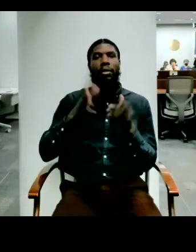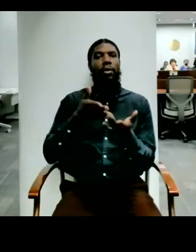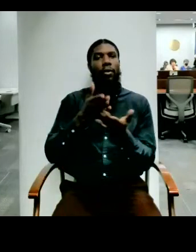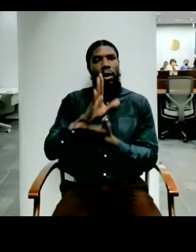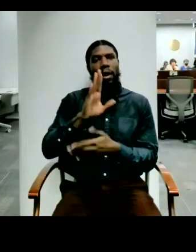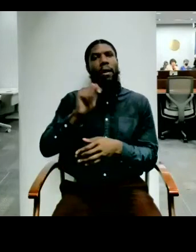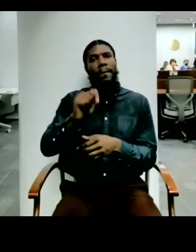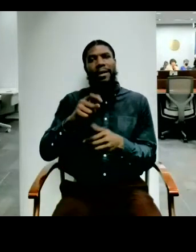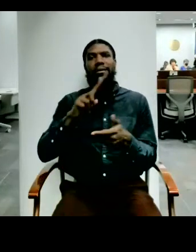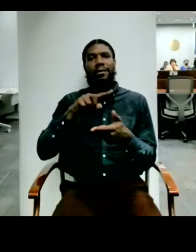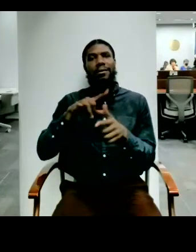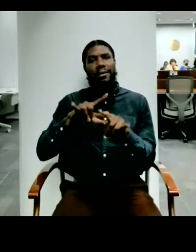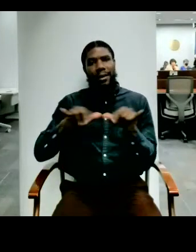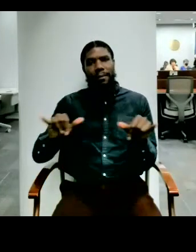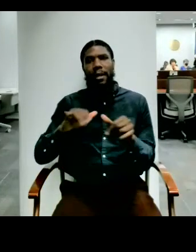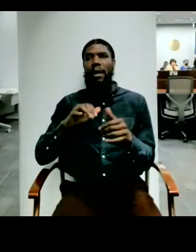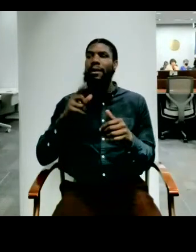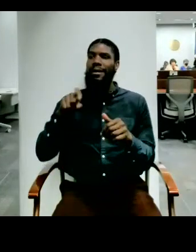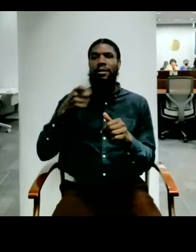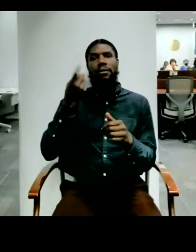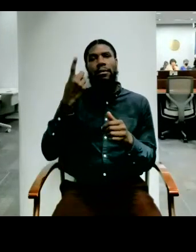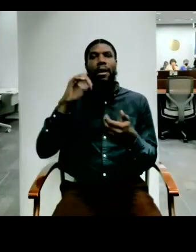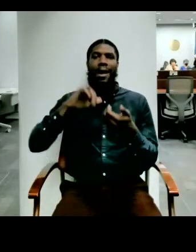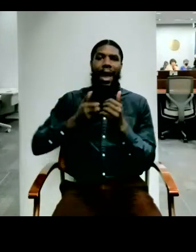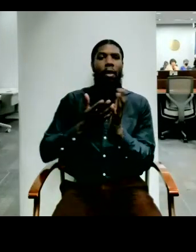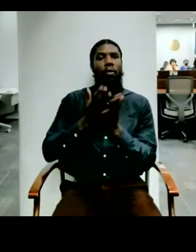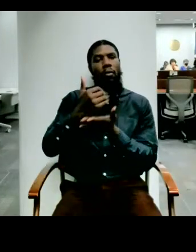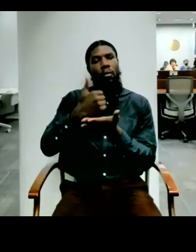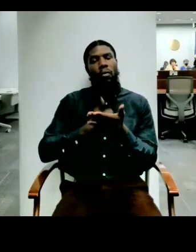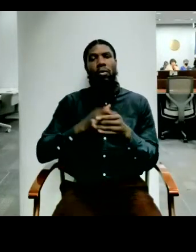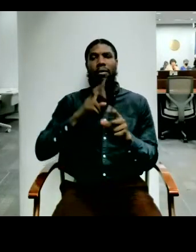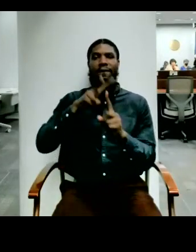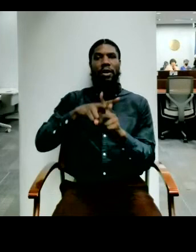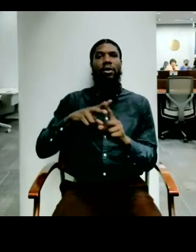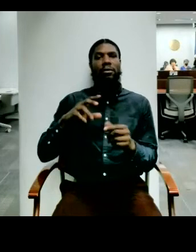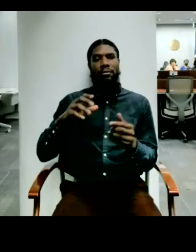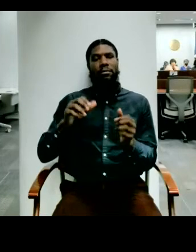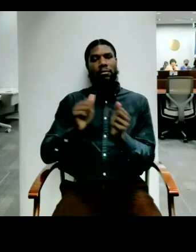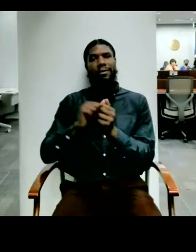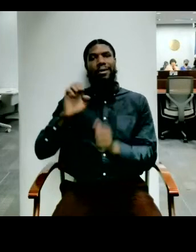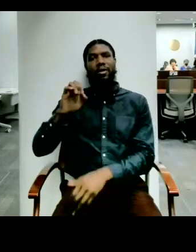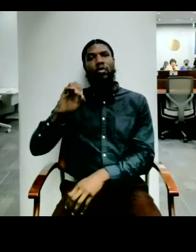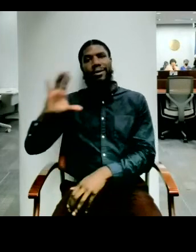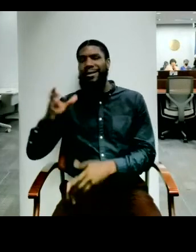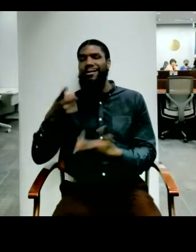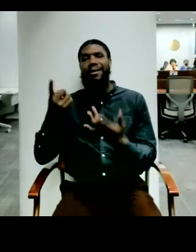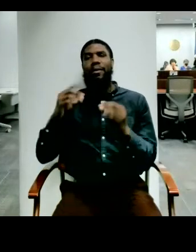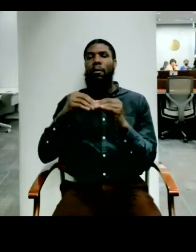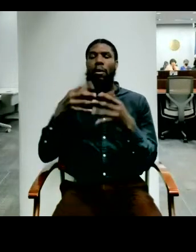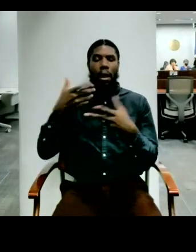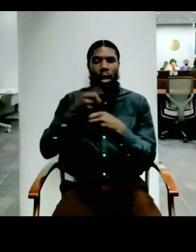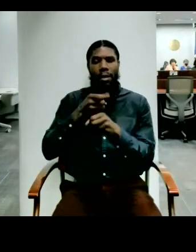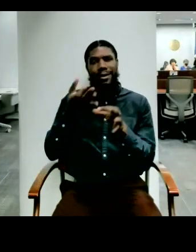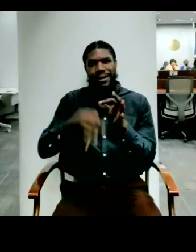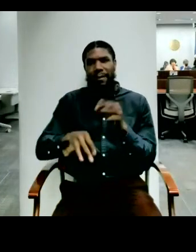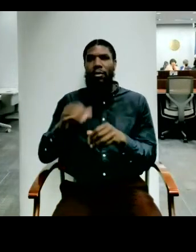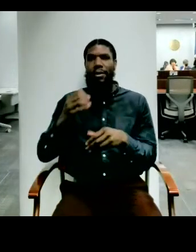how to file a charge with the EEOC. Just trying to maybe simplify that process as well.